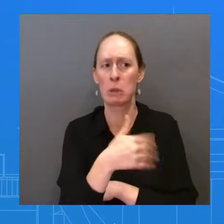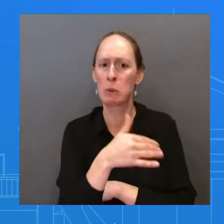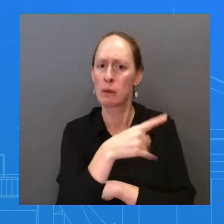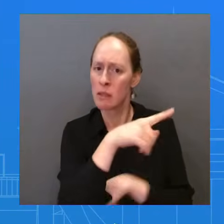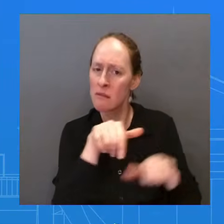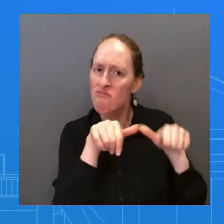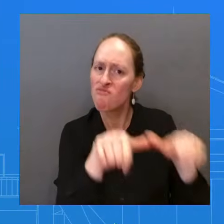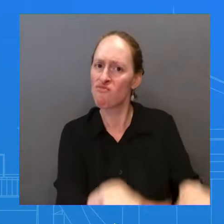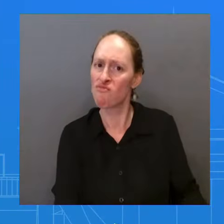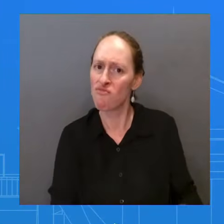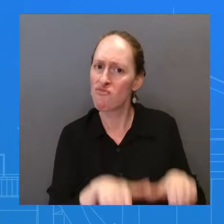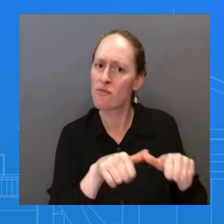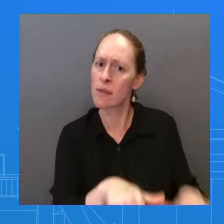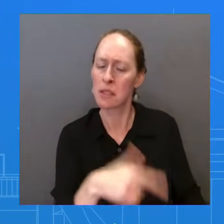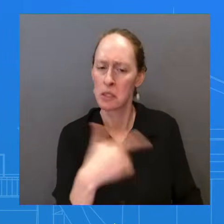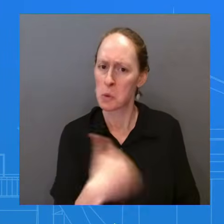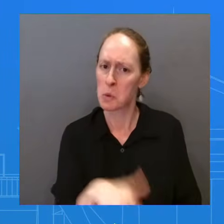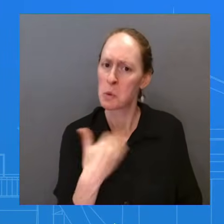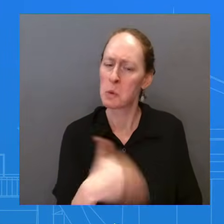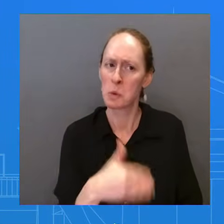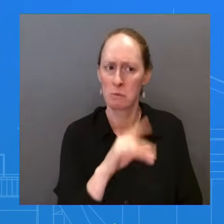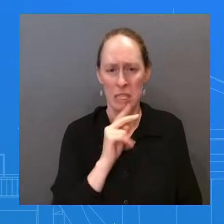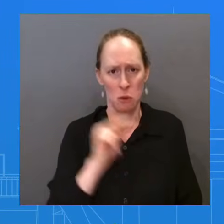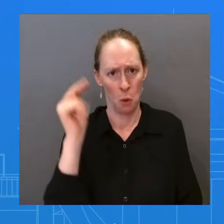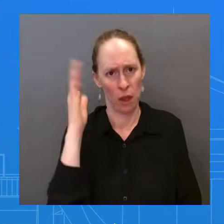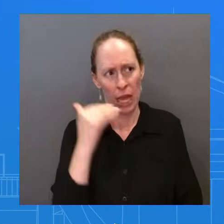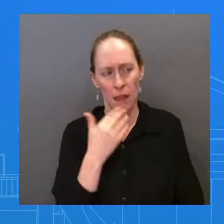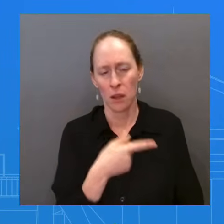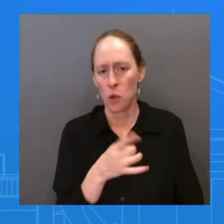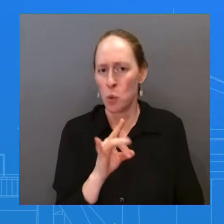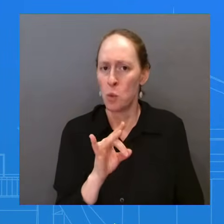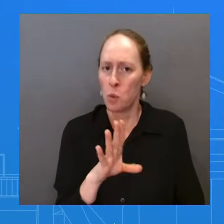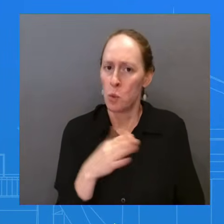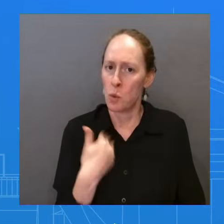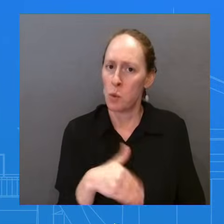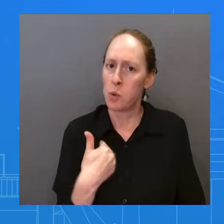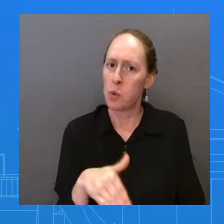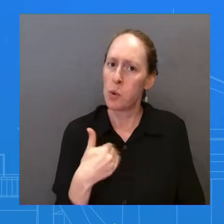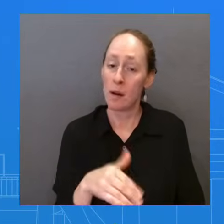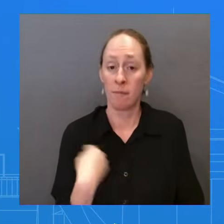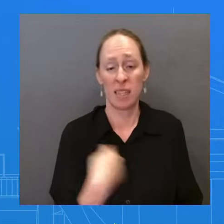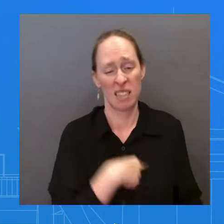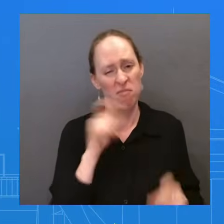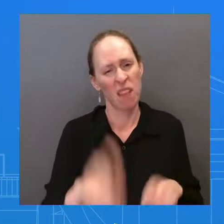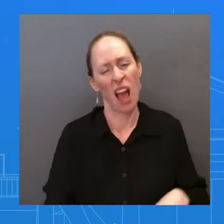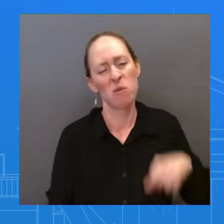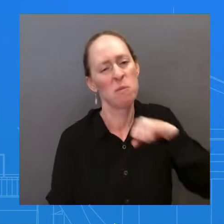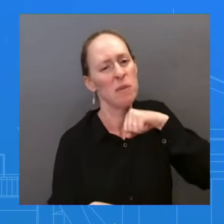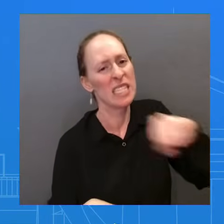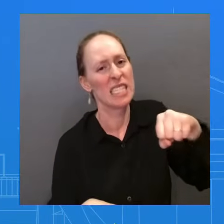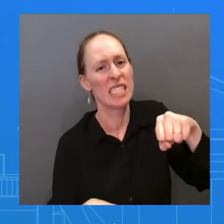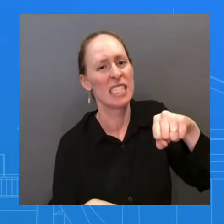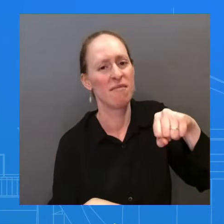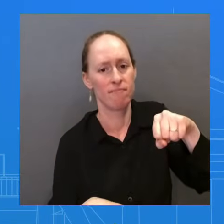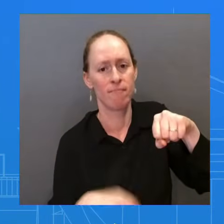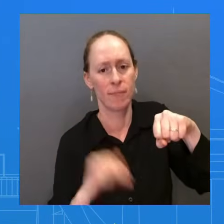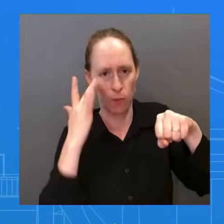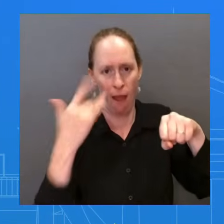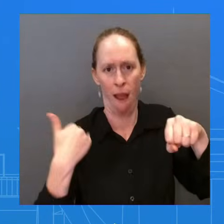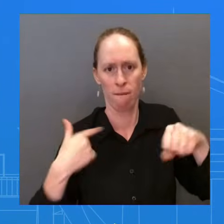And it's a way to help improve our ability to be responsive to whatever threats there might be. Now, as for the status of the group, I'm going to take the question for you.